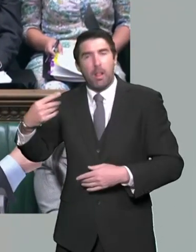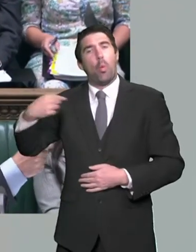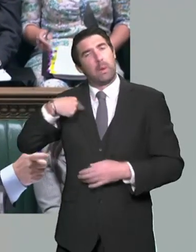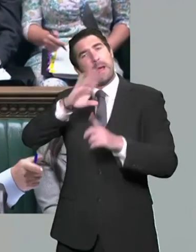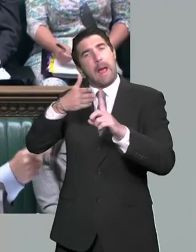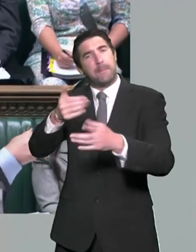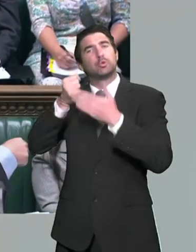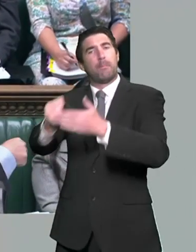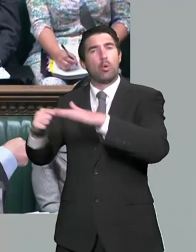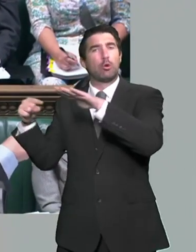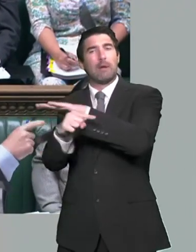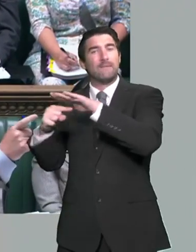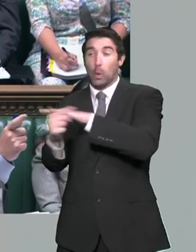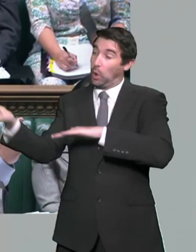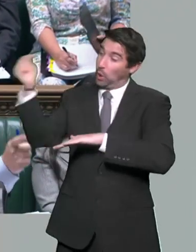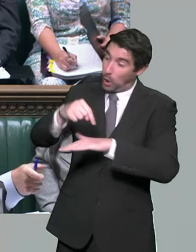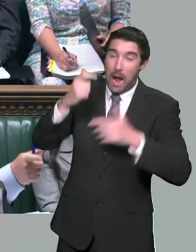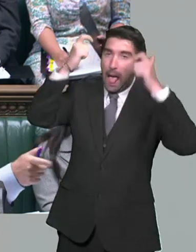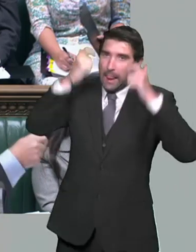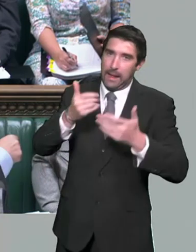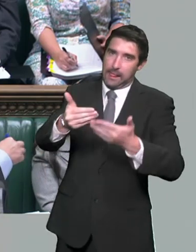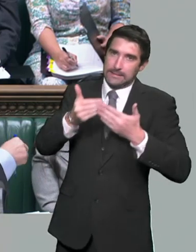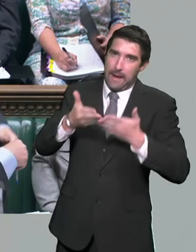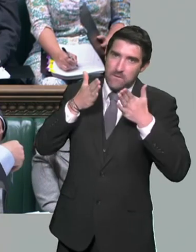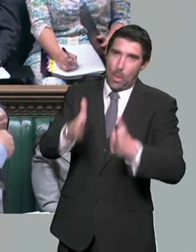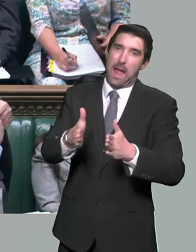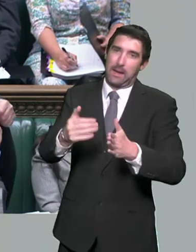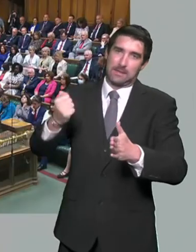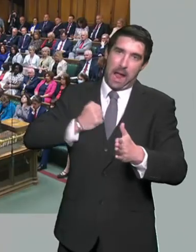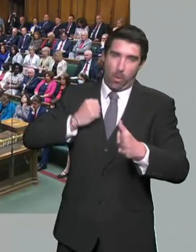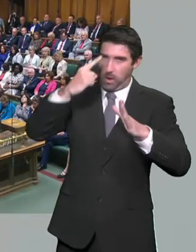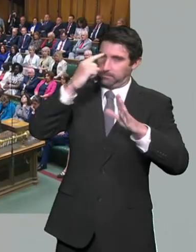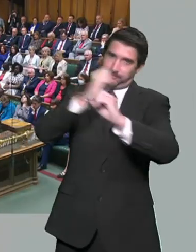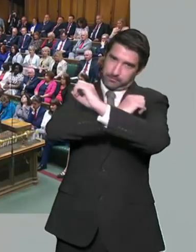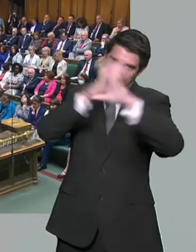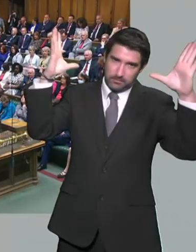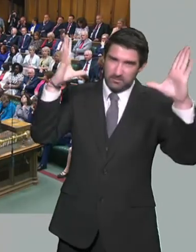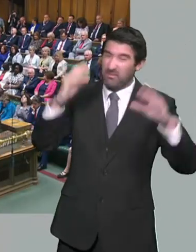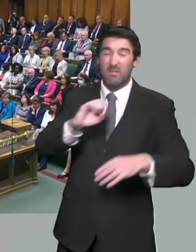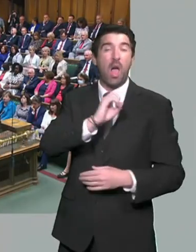They carp and snipe from the sidelines—that is what they have always done—and we take